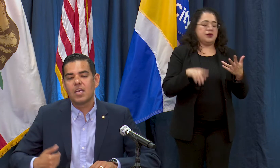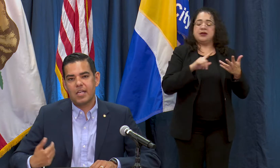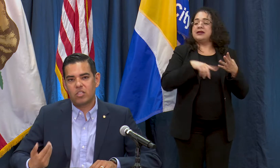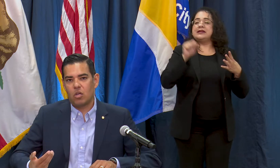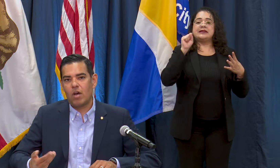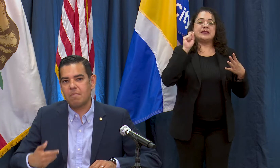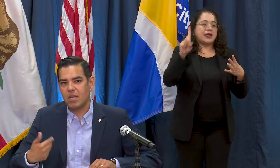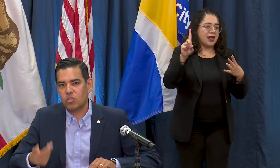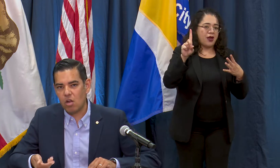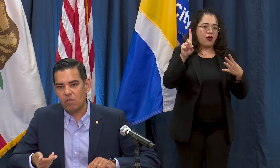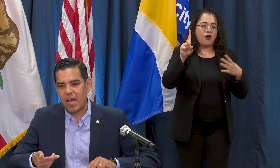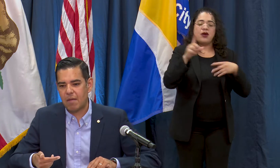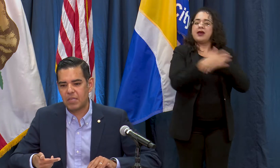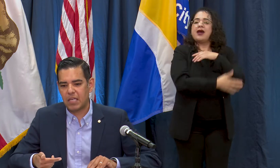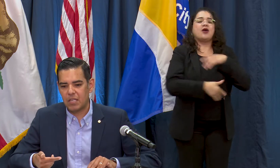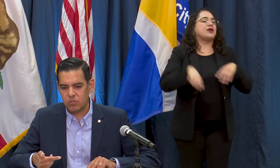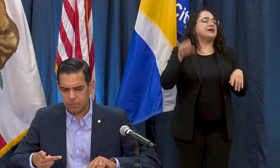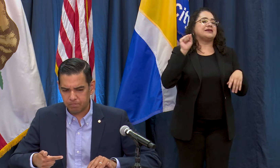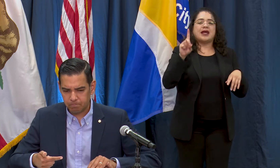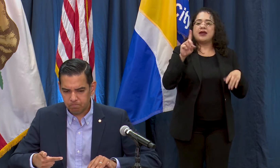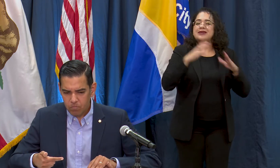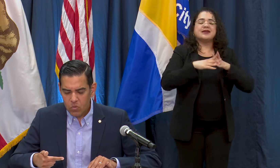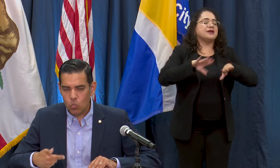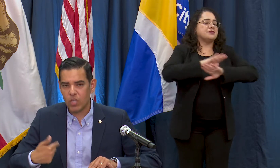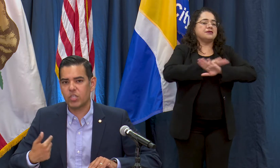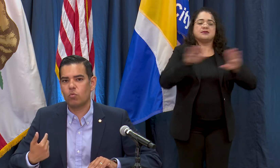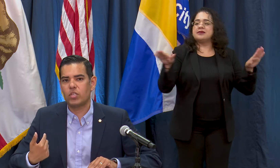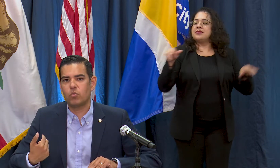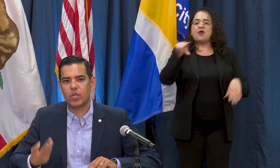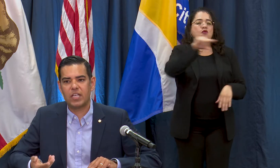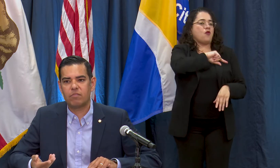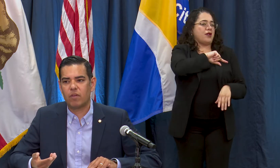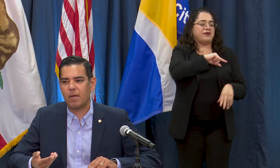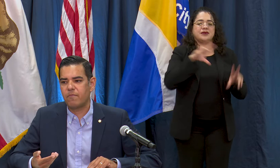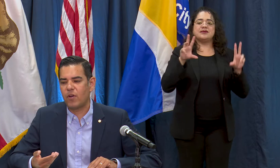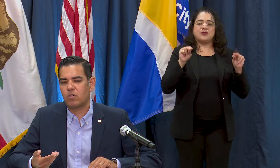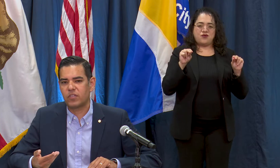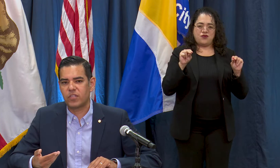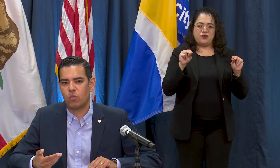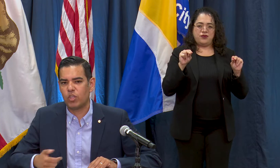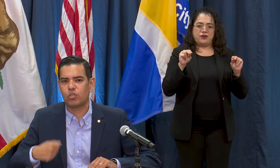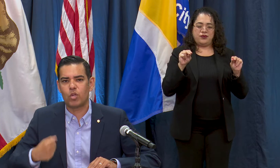so I mention all that because when you read folks that say we should be